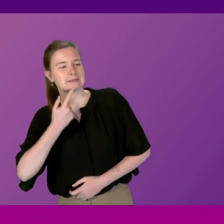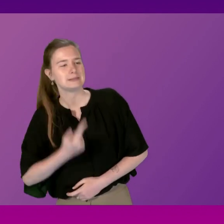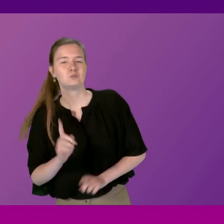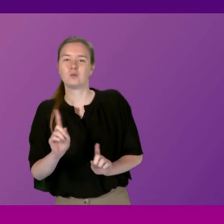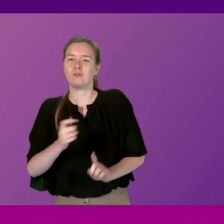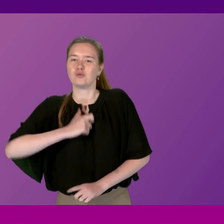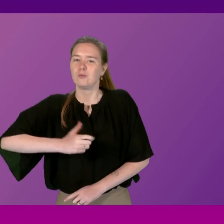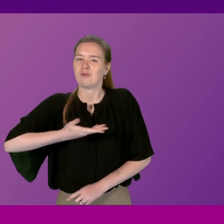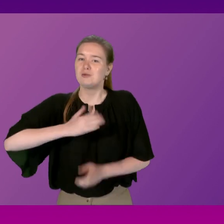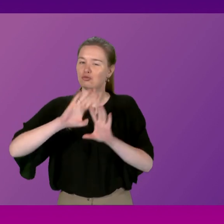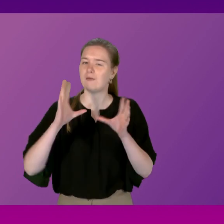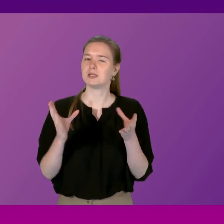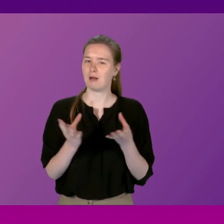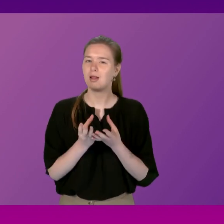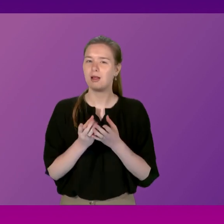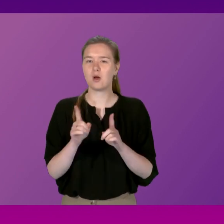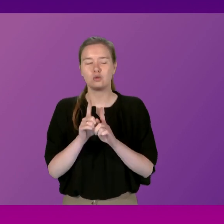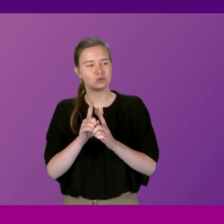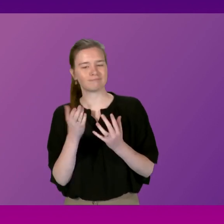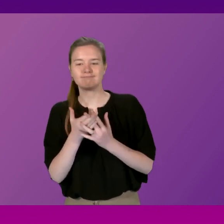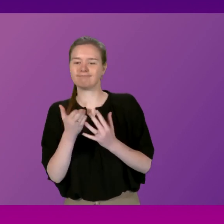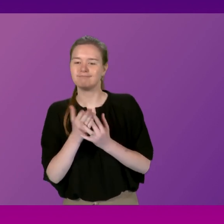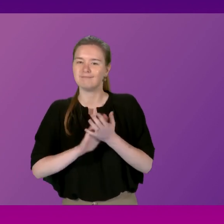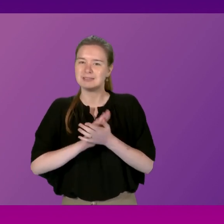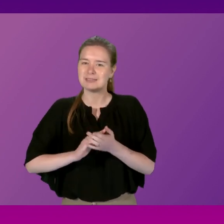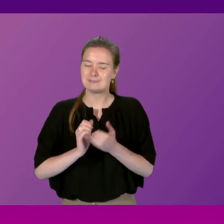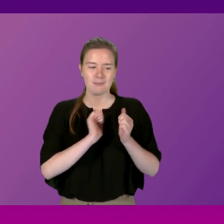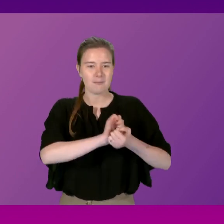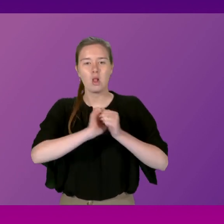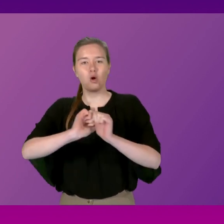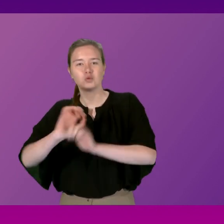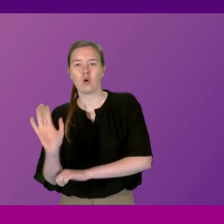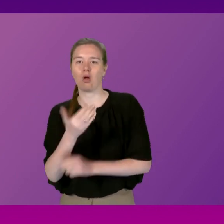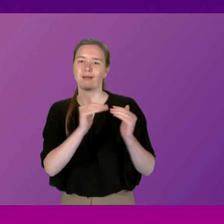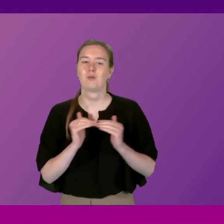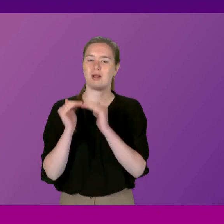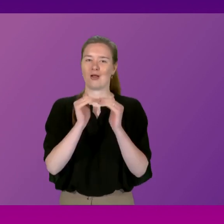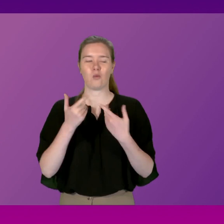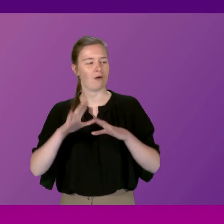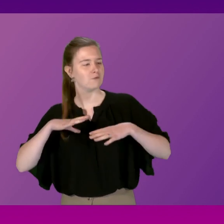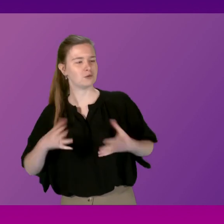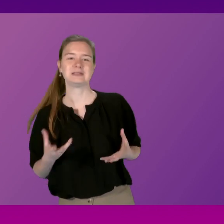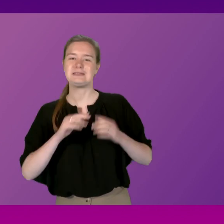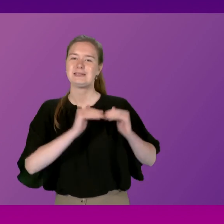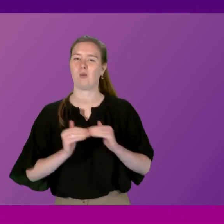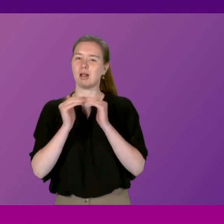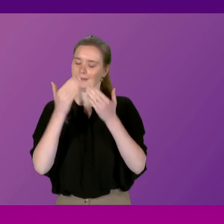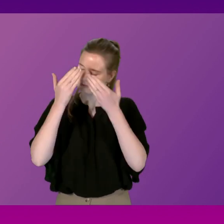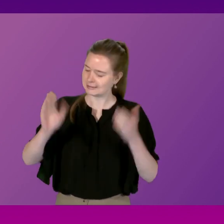are universal and inalienable—they belong to everyone equally. We are all “free and equal in dignity and rights.”